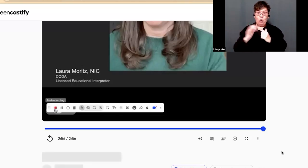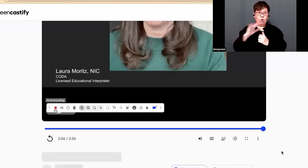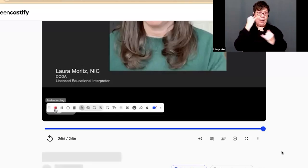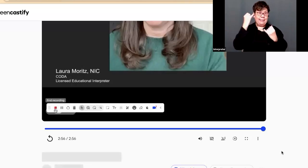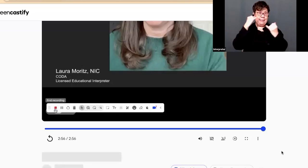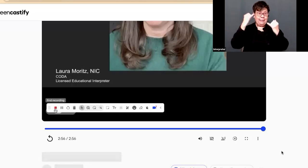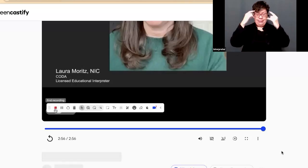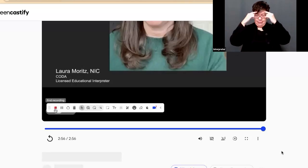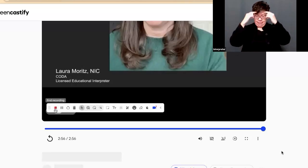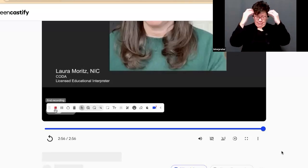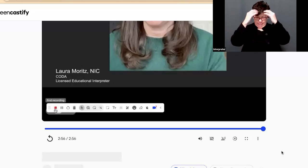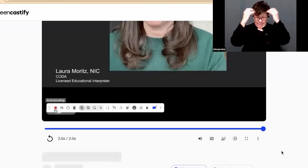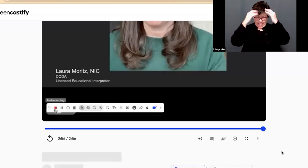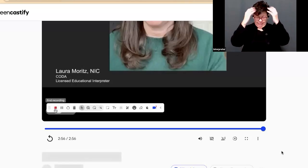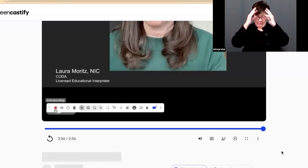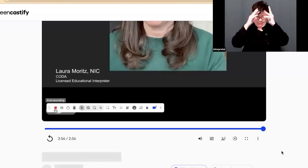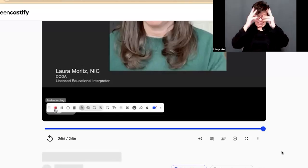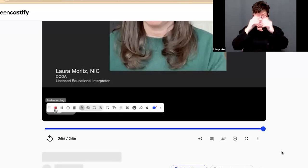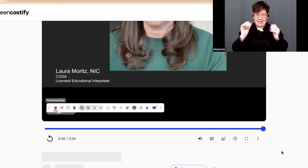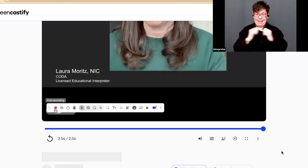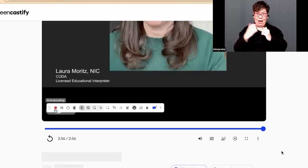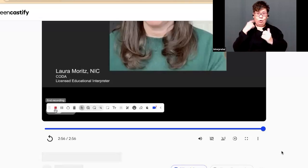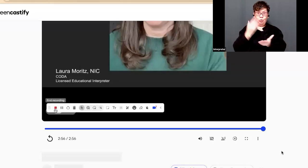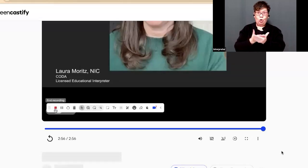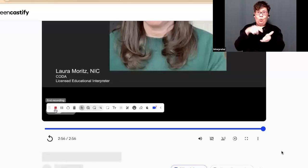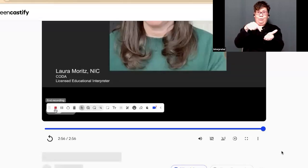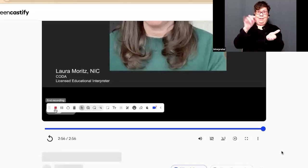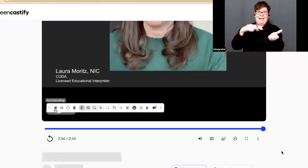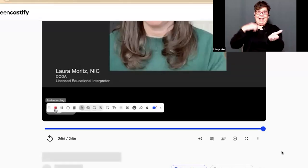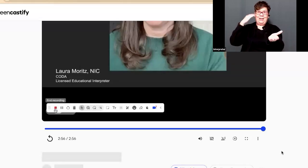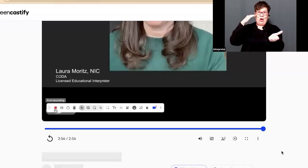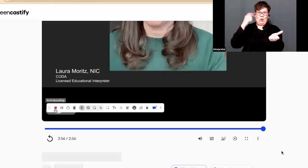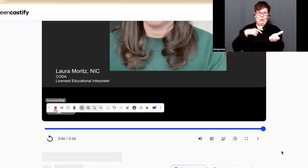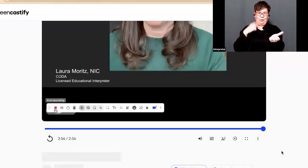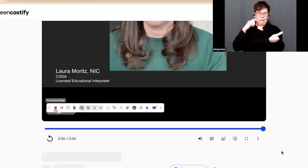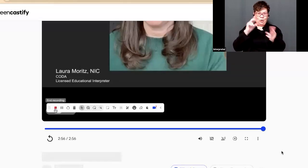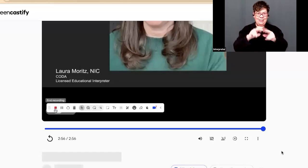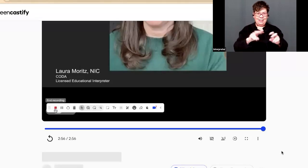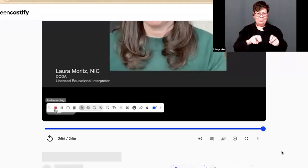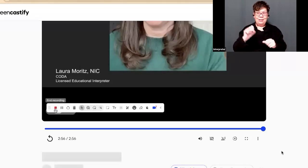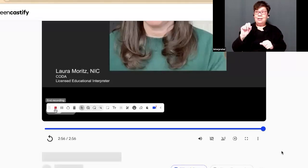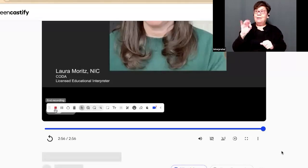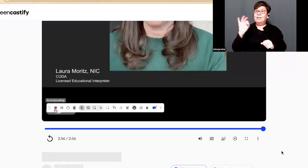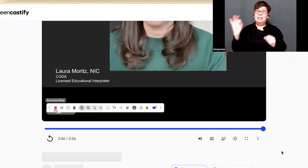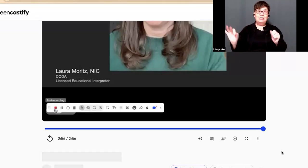and it's how you show what you know, through assessments. And so if a child comes into school